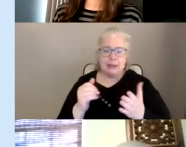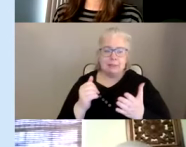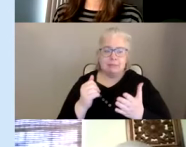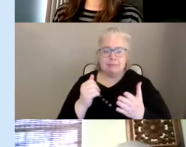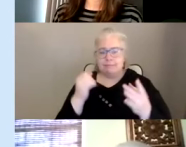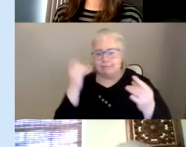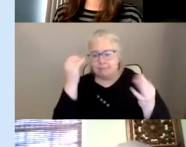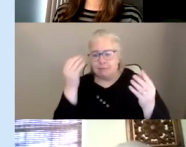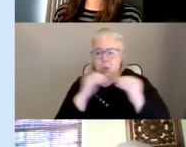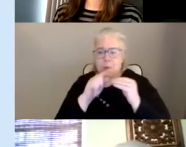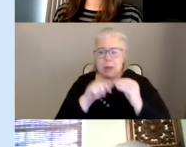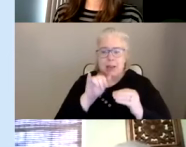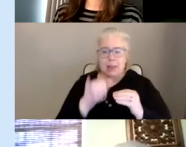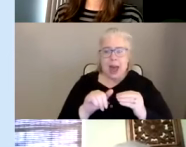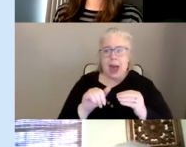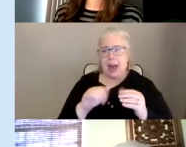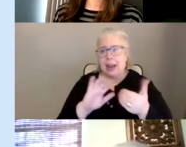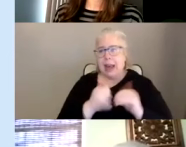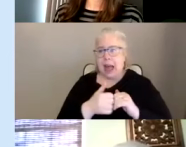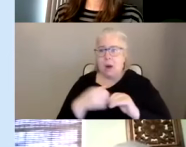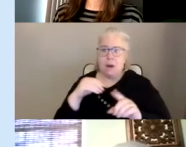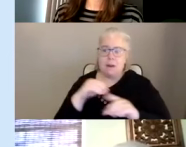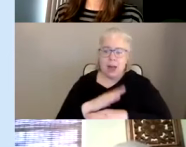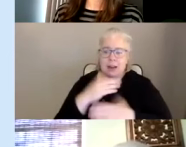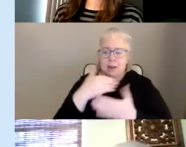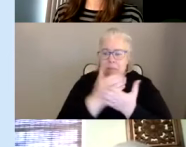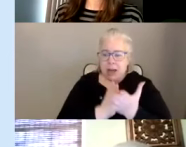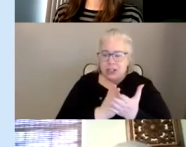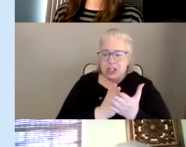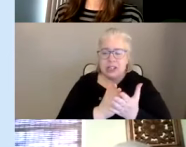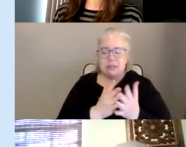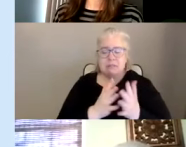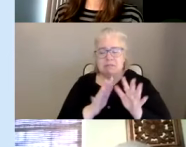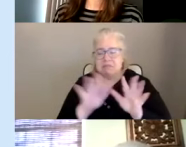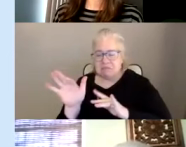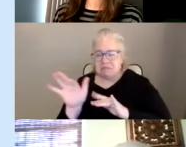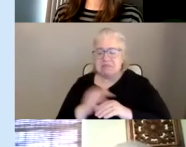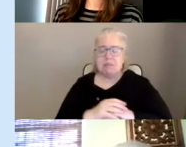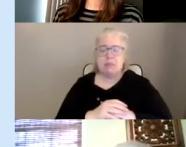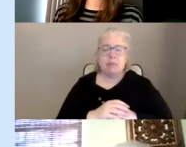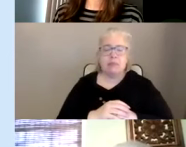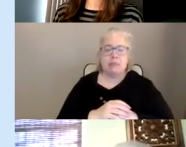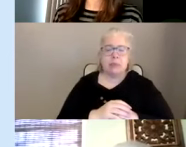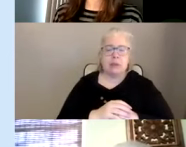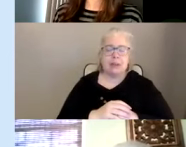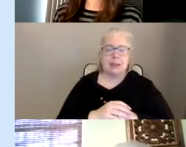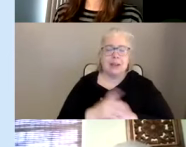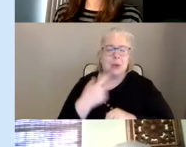about budgeting for what these services might look like for your organization. So we're going to talk a little bit